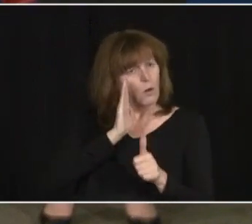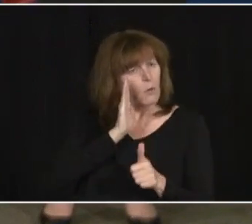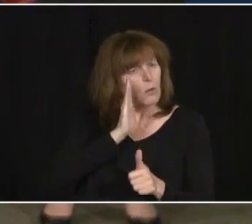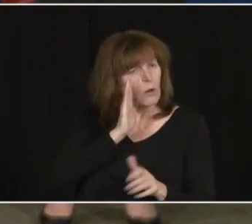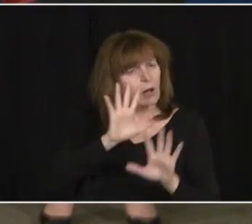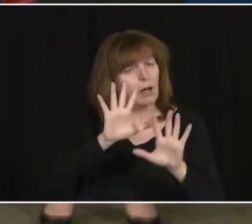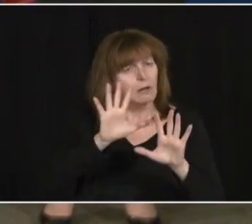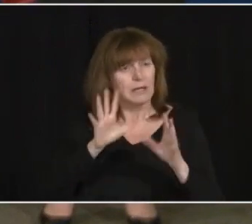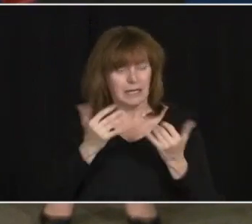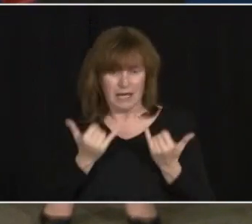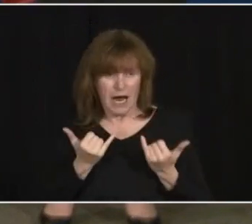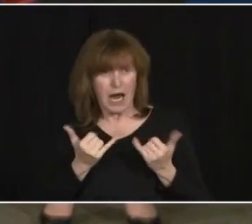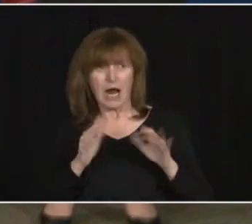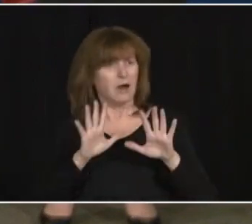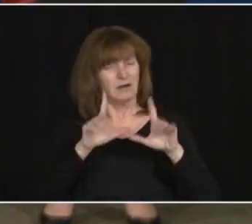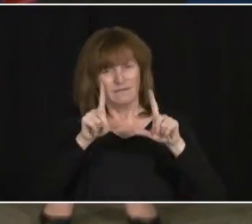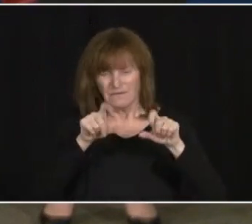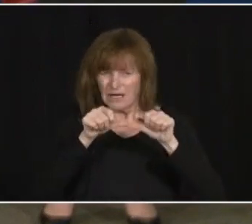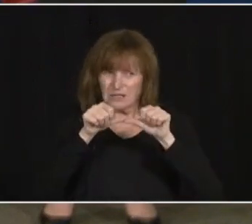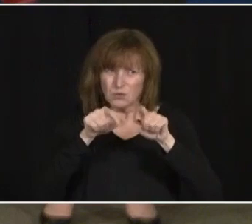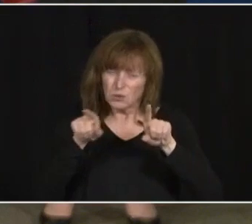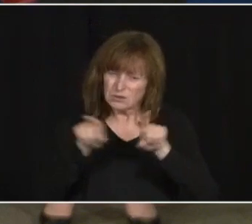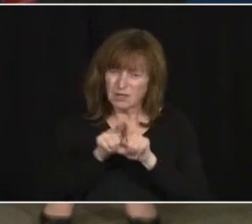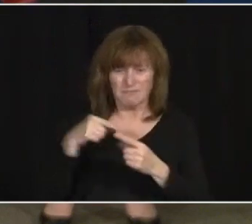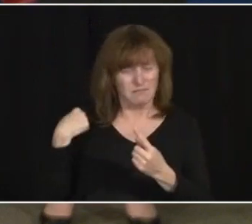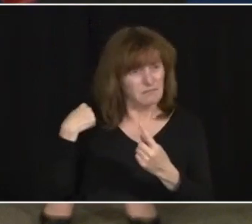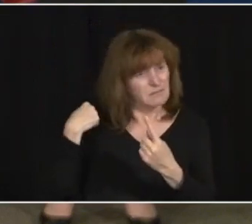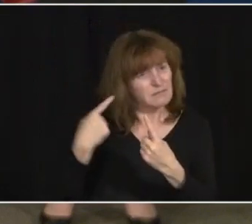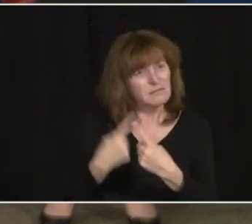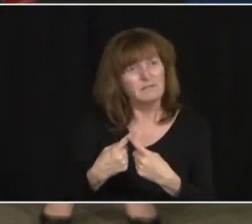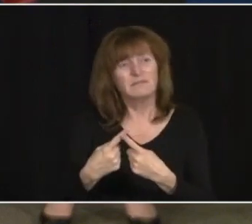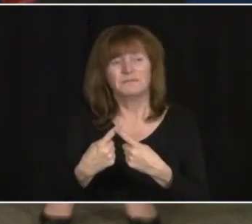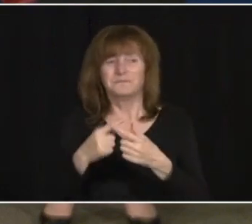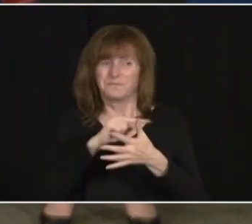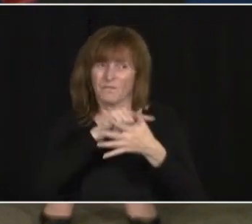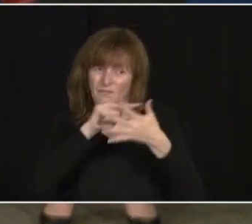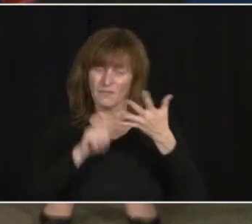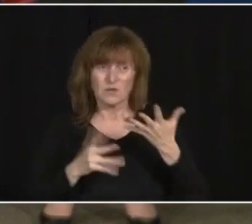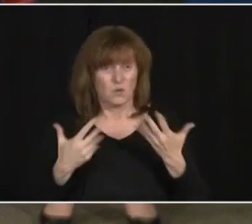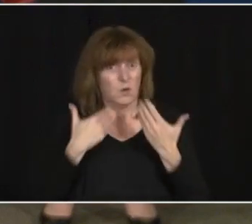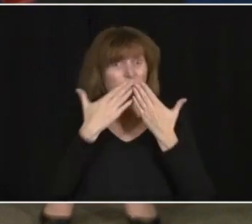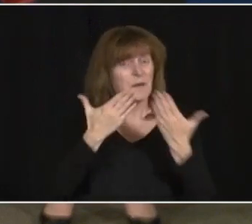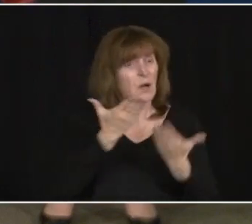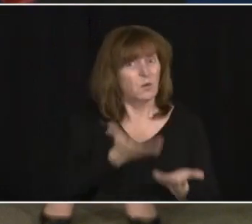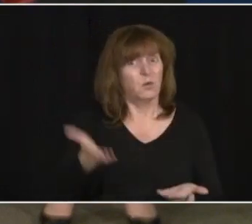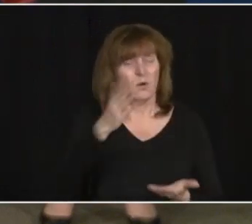and thanks to the people of this province, this has been paying off.